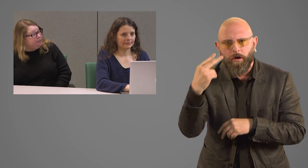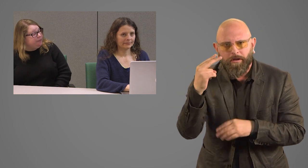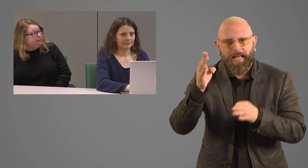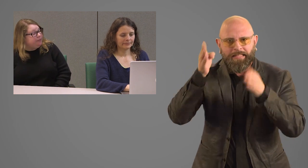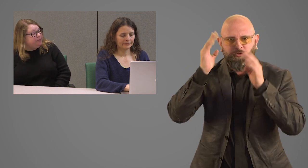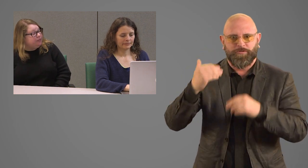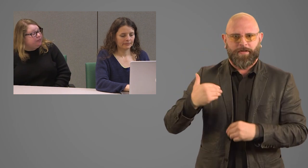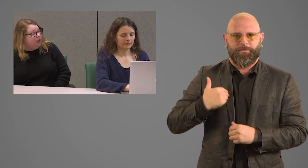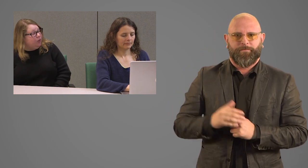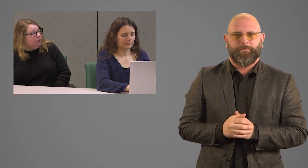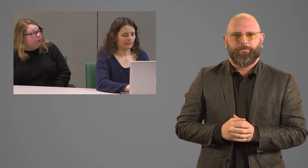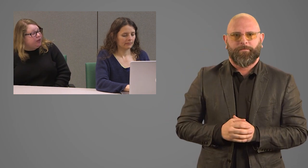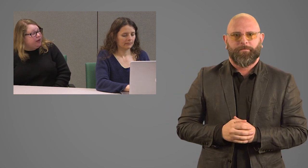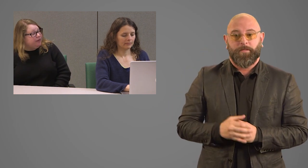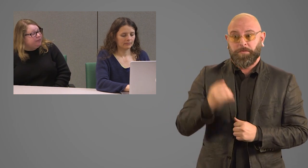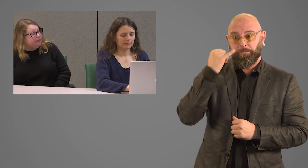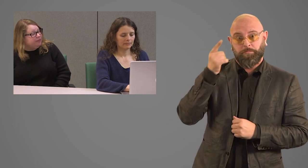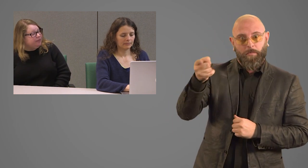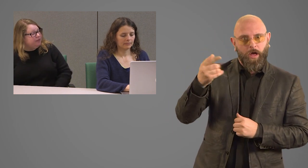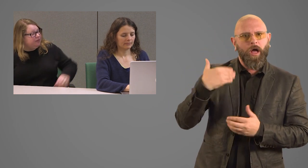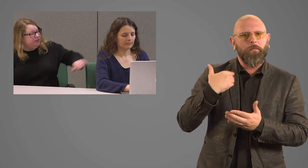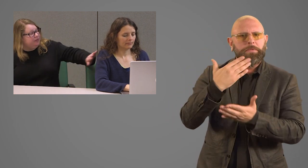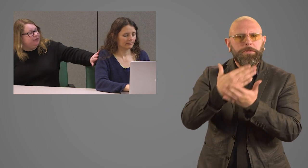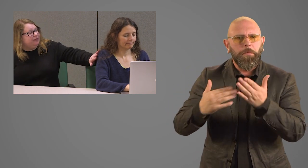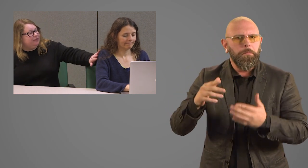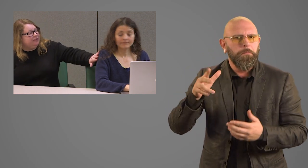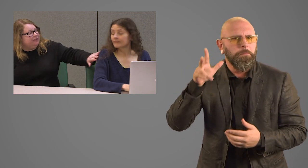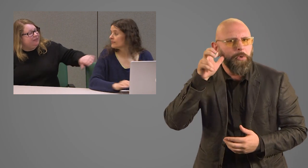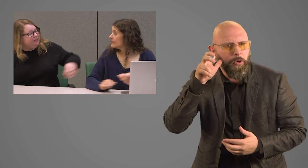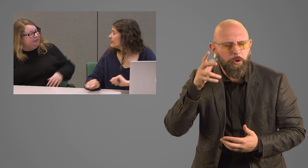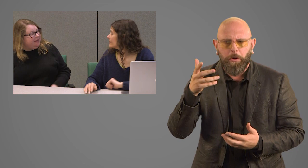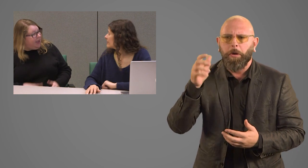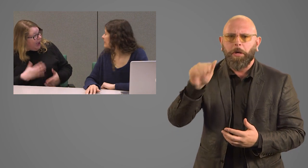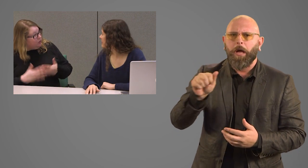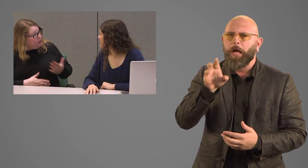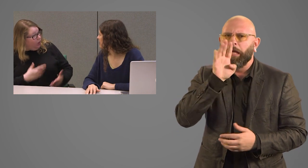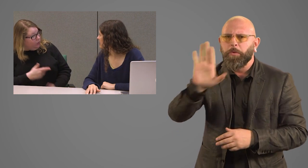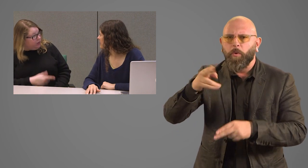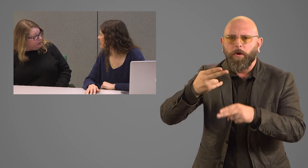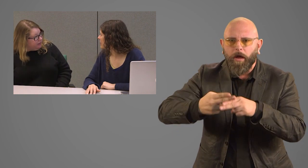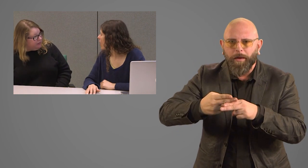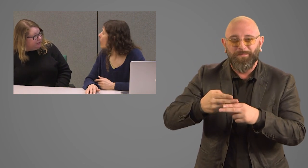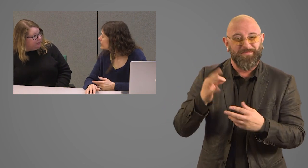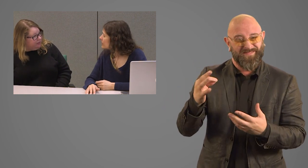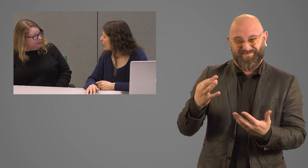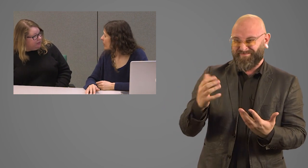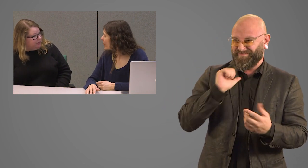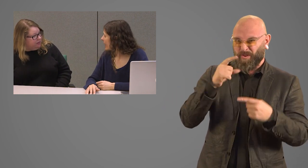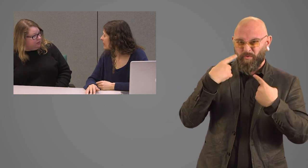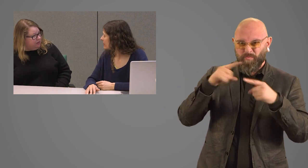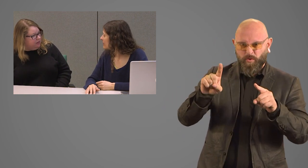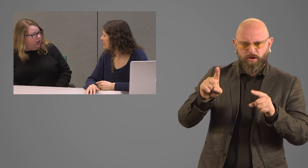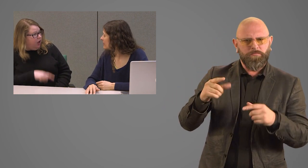Get the person's attention before you start talking. If the person has some residual hearing,